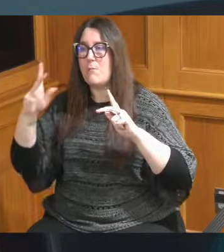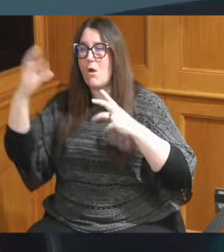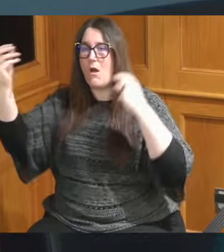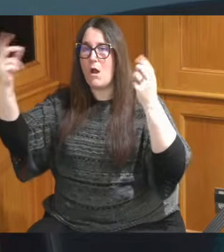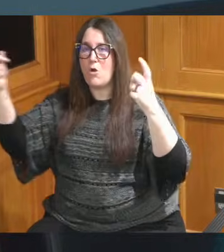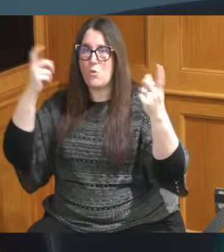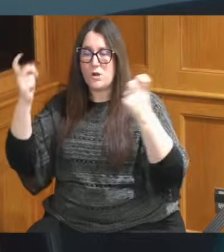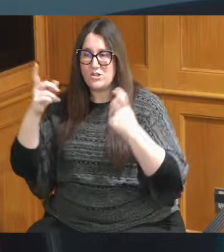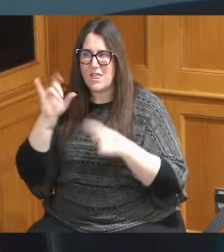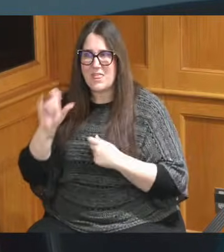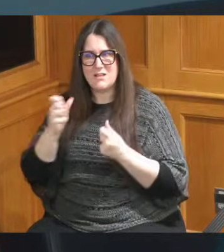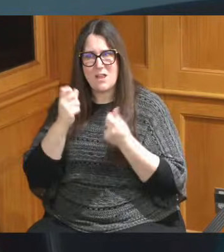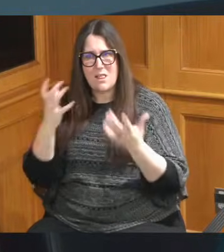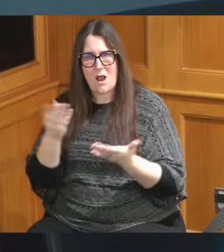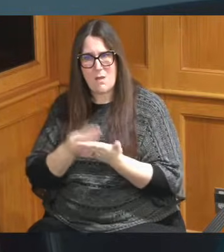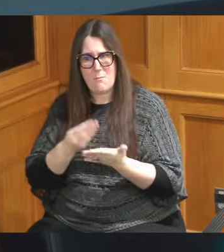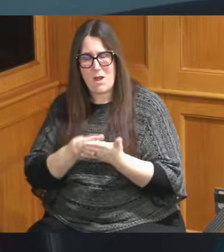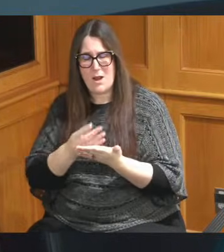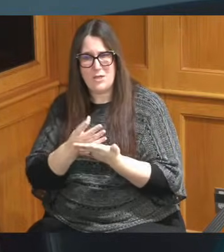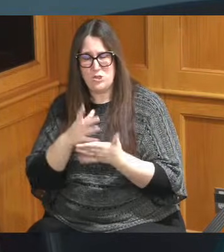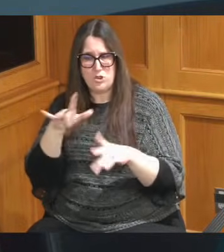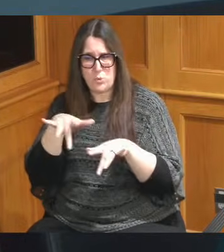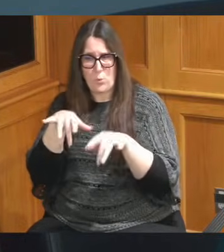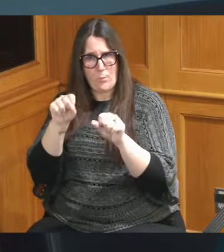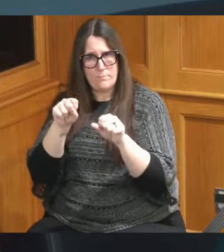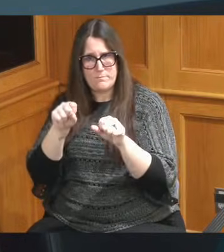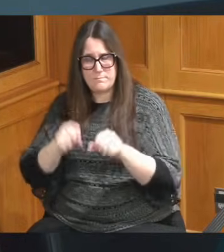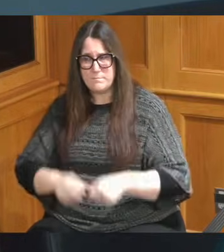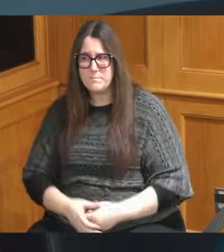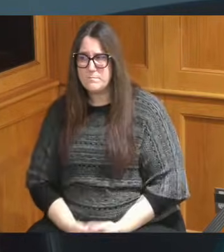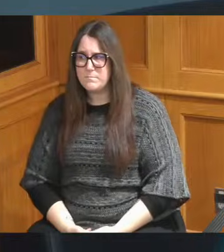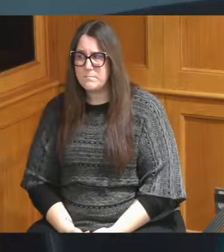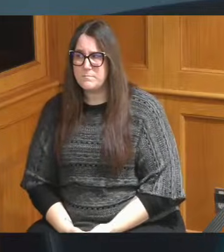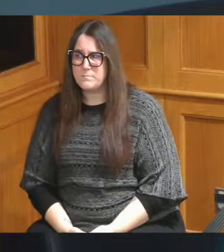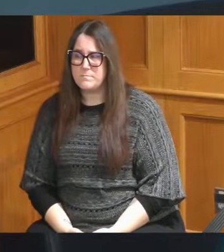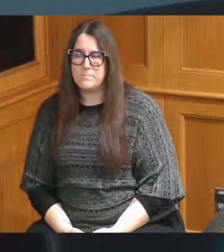that's a whole lot of money to go from a hundred million to a deficit. Now, they're going to say